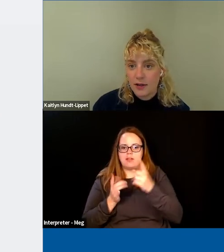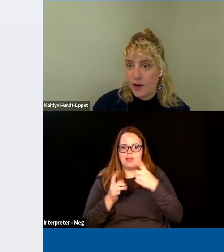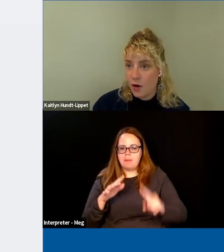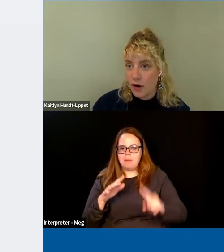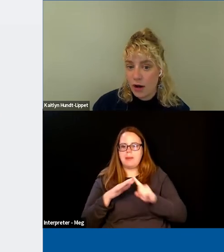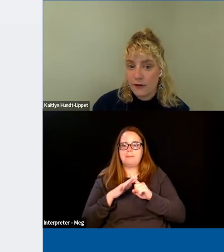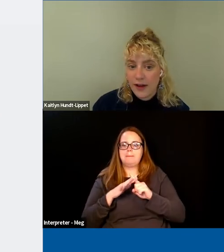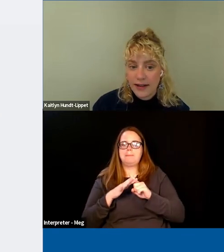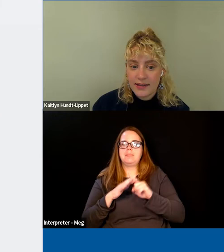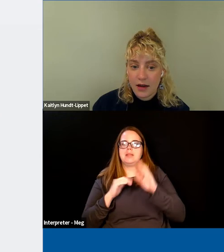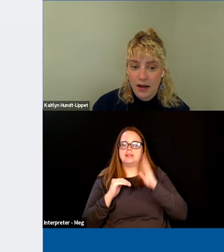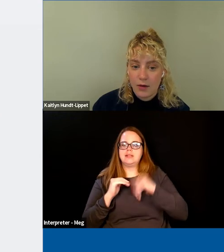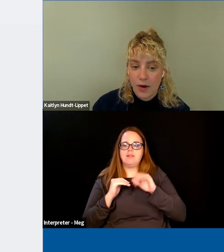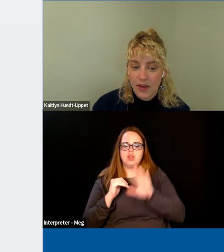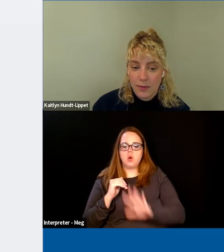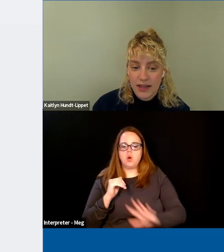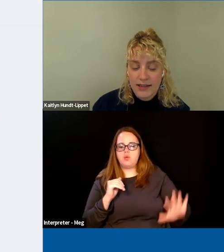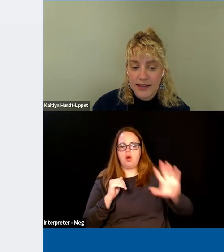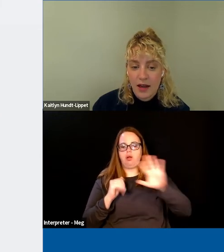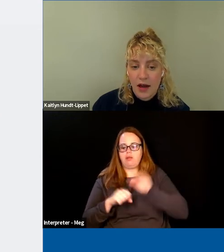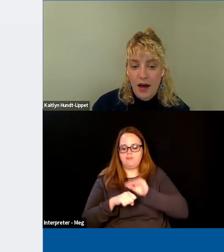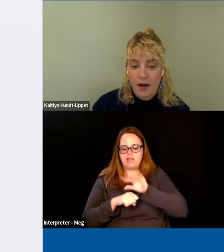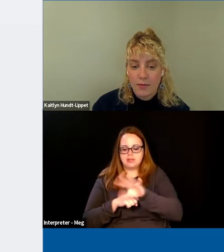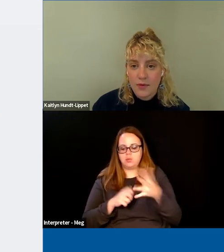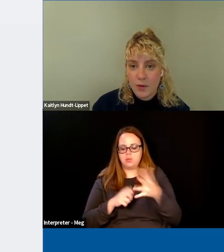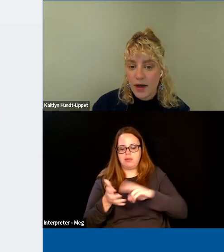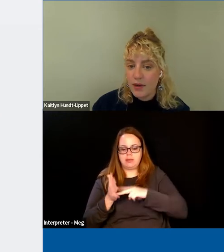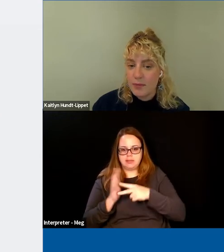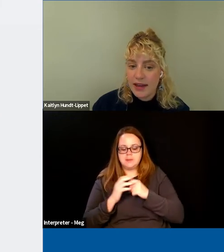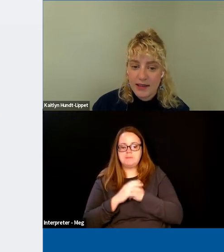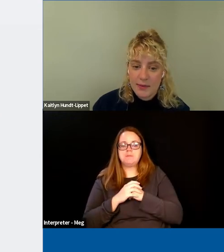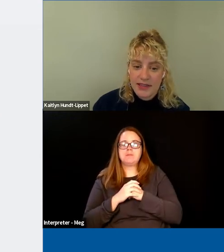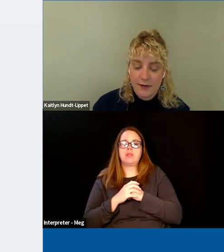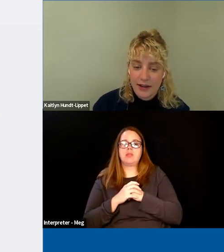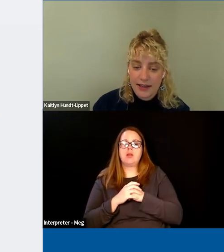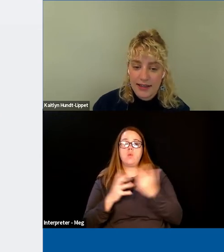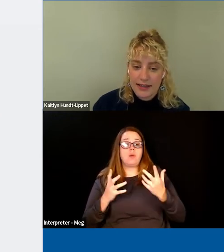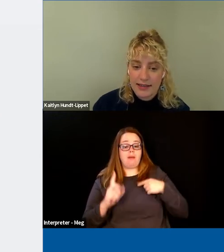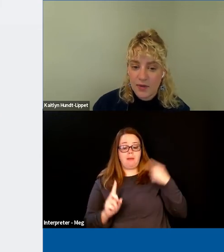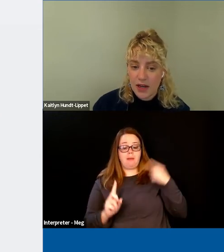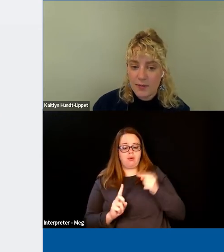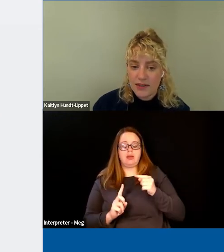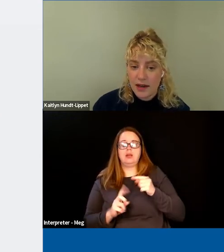instead of the overall effects on what that means. So what I mean by that specifically is sometimes,